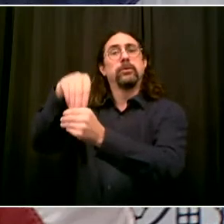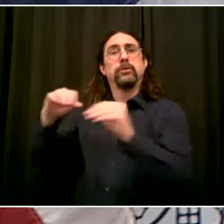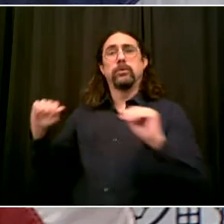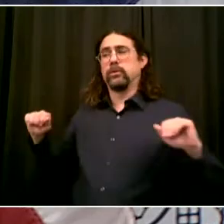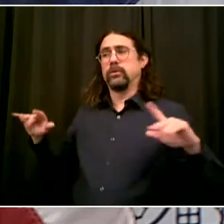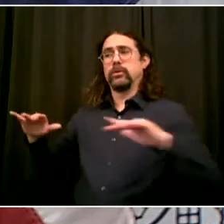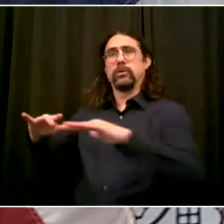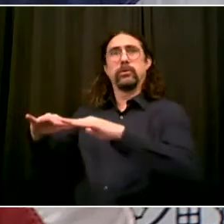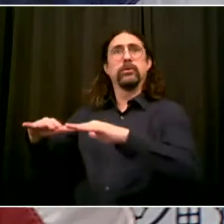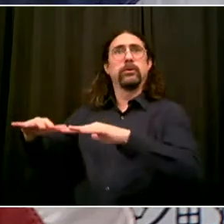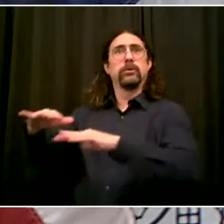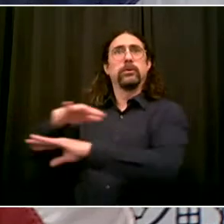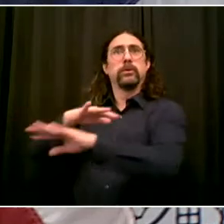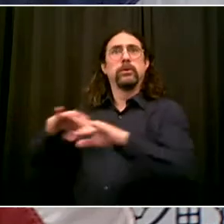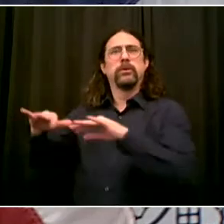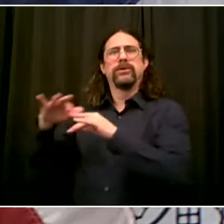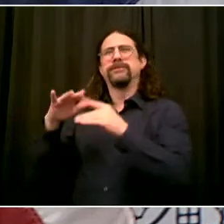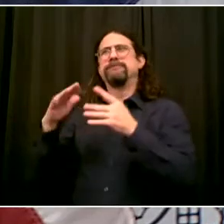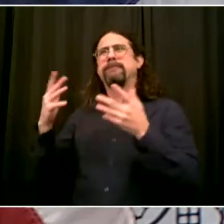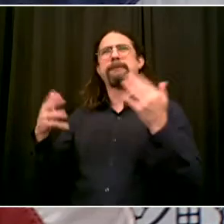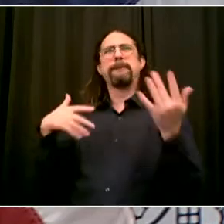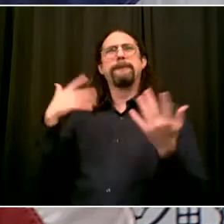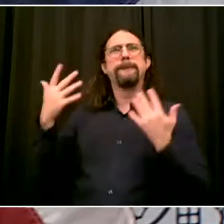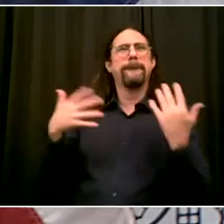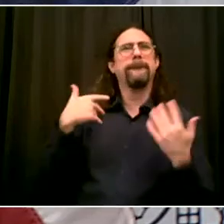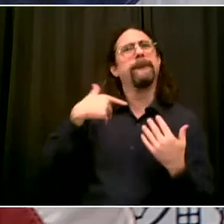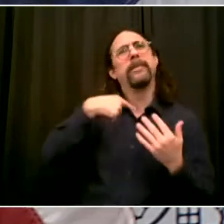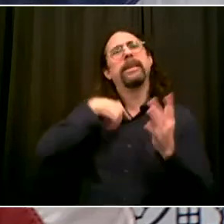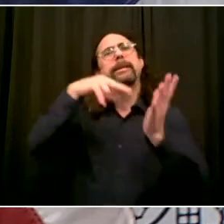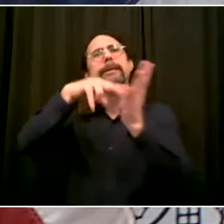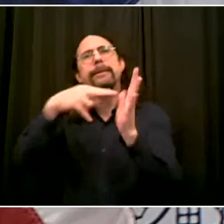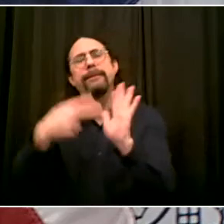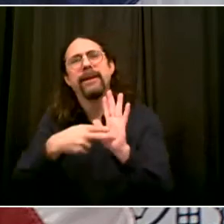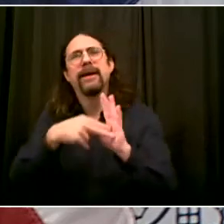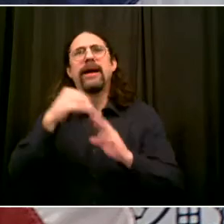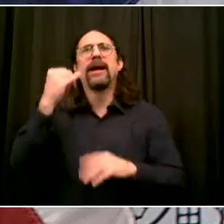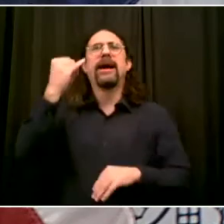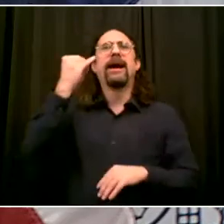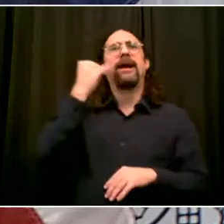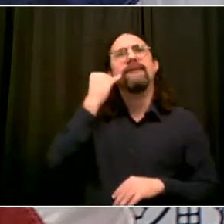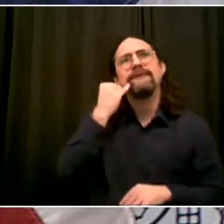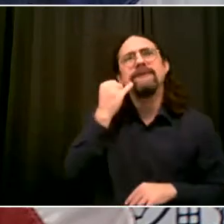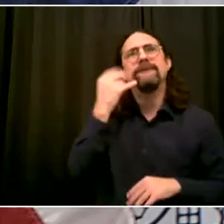GATHTHRIENGNG LSIKE THAT THIS LED TO COOINFRRMED CASES OF COVID?